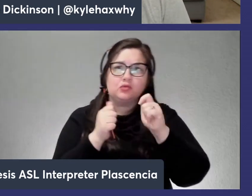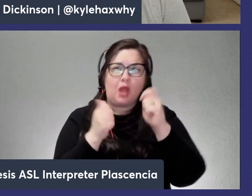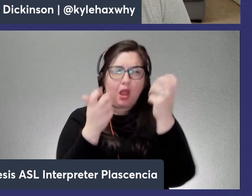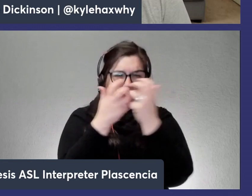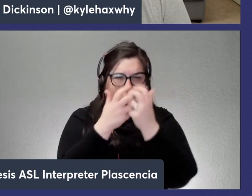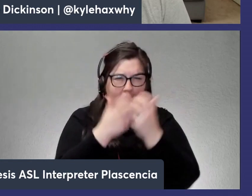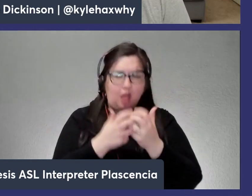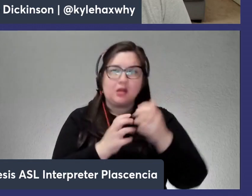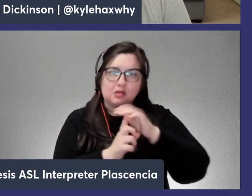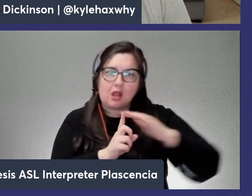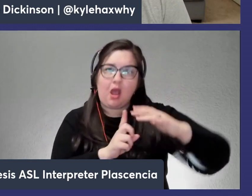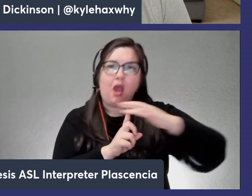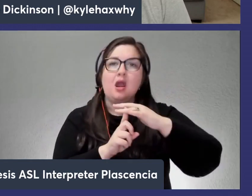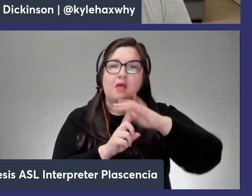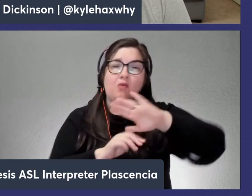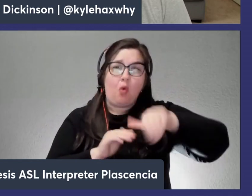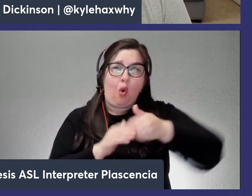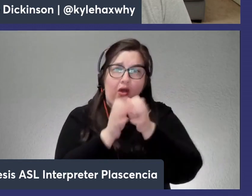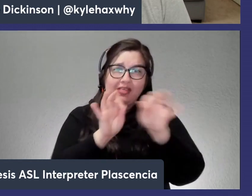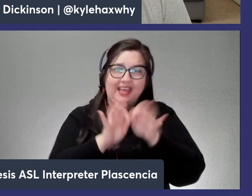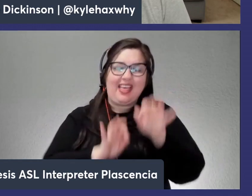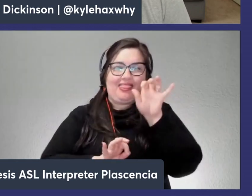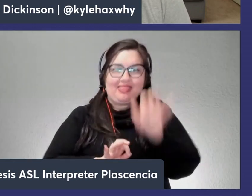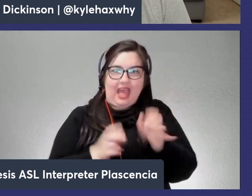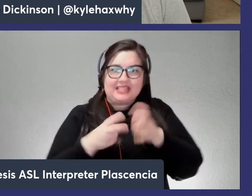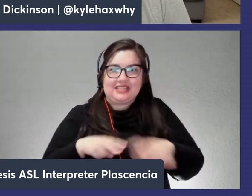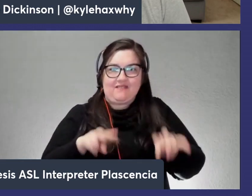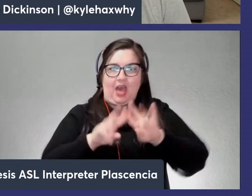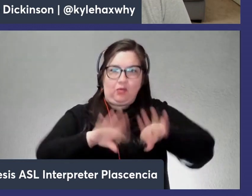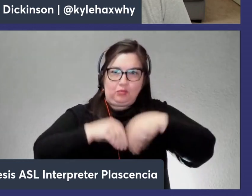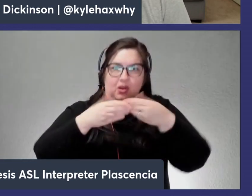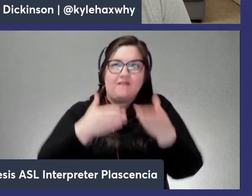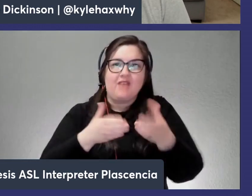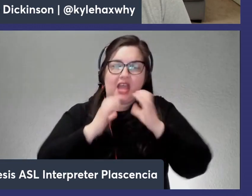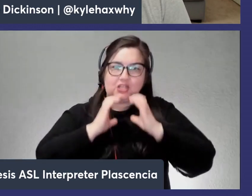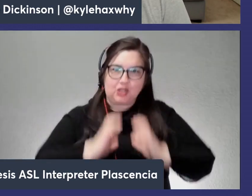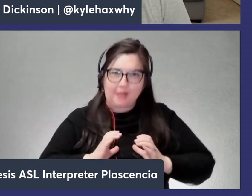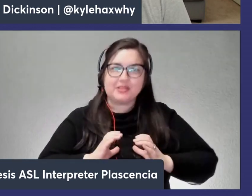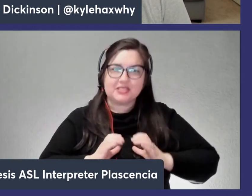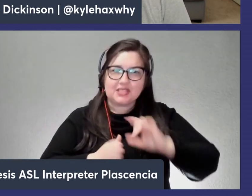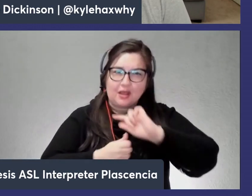That's the value we give to our customers. Of all the 75 different languages,